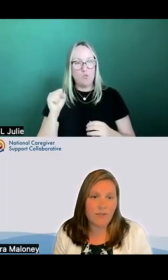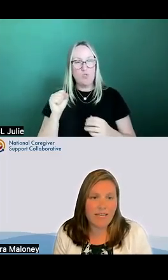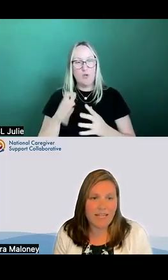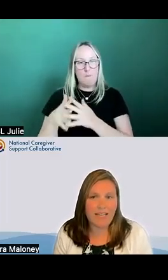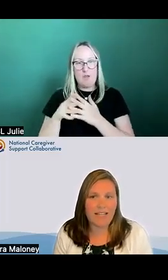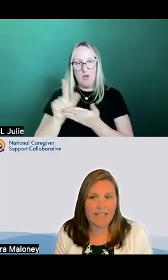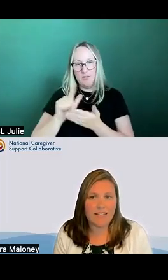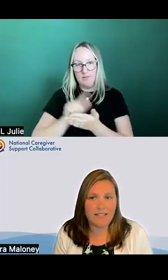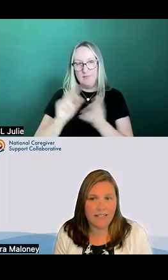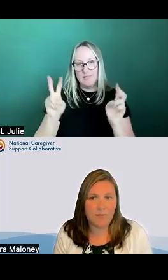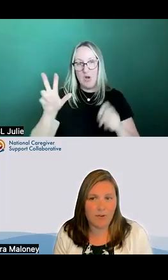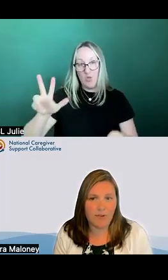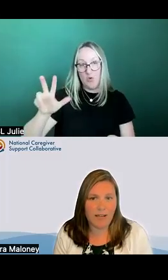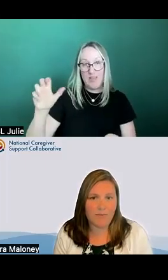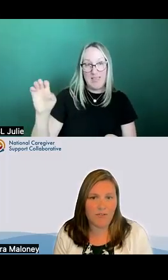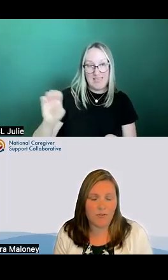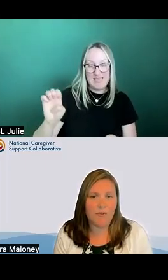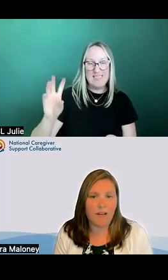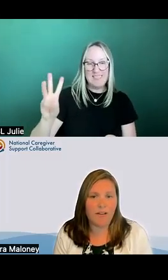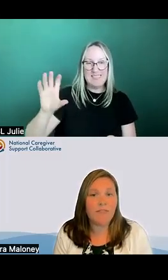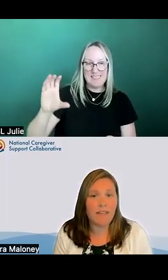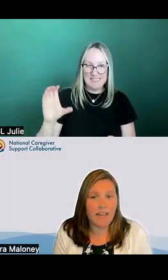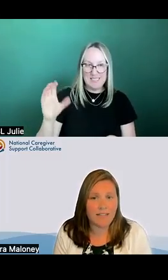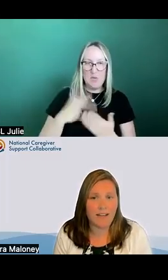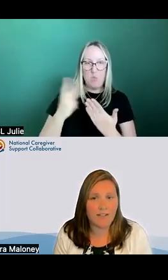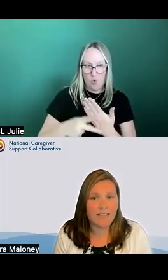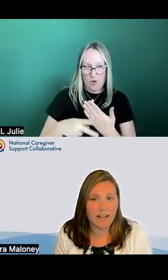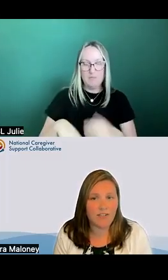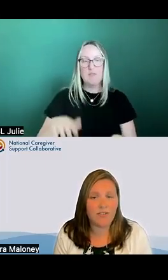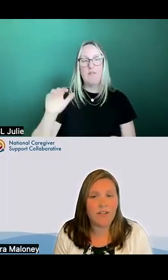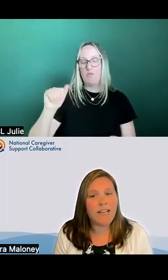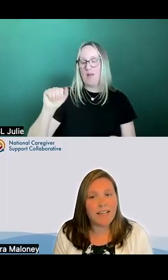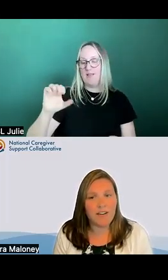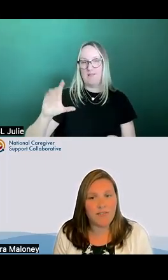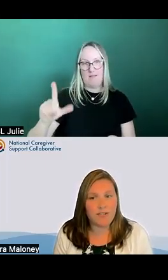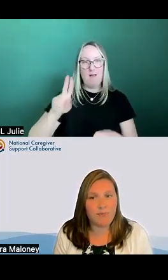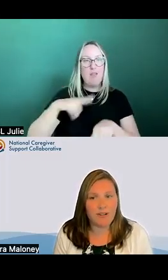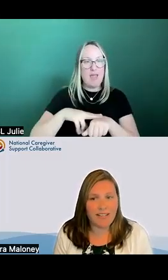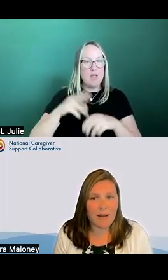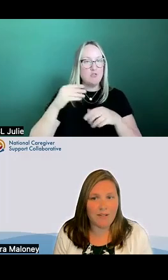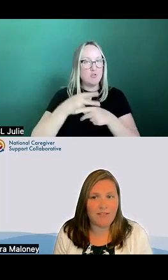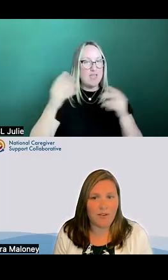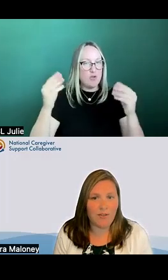III-E and VI-C programs through one of the ACL's National Caregiver Support Collaborative goals